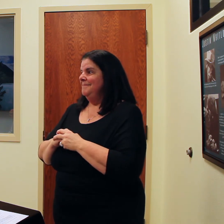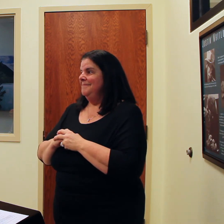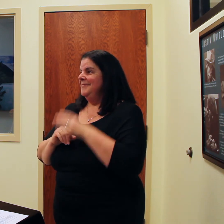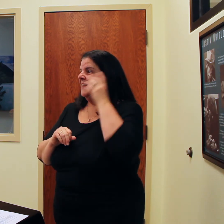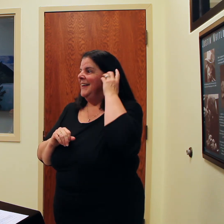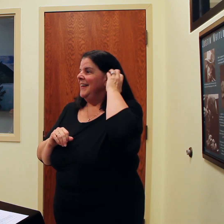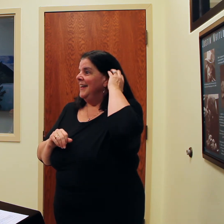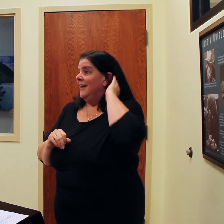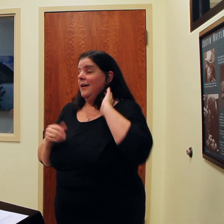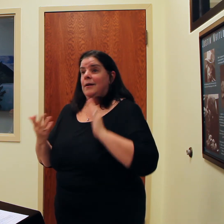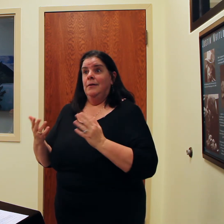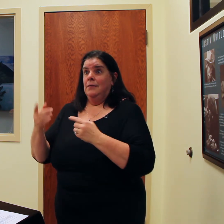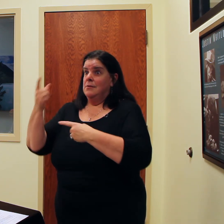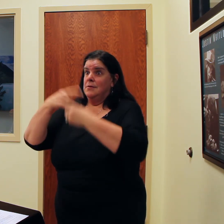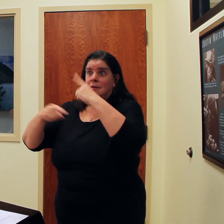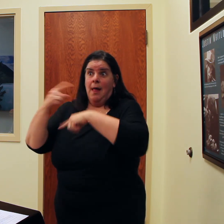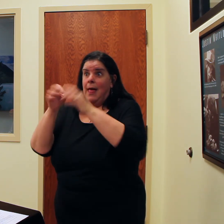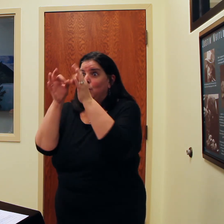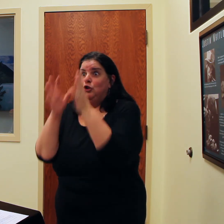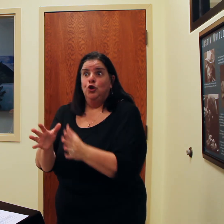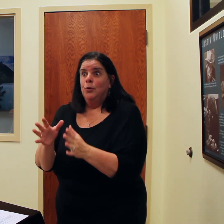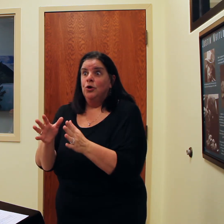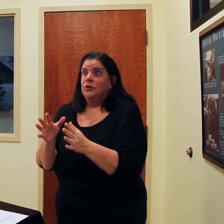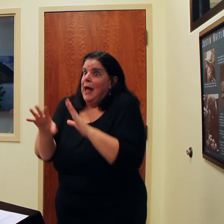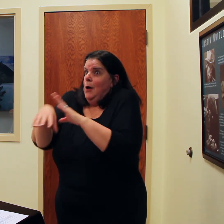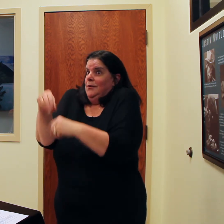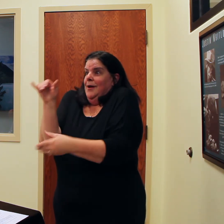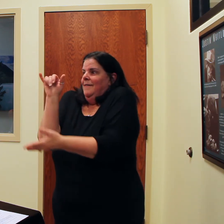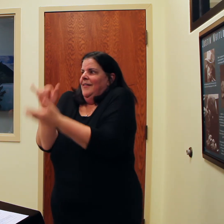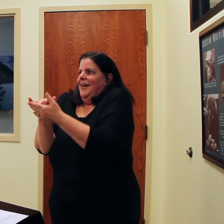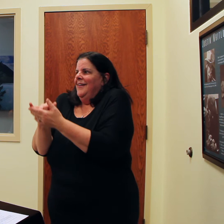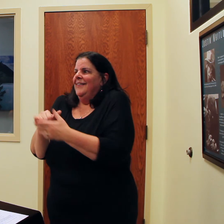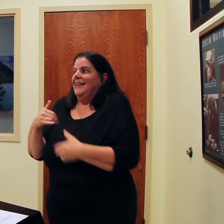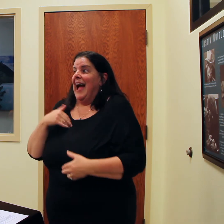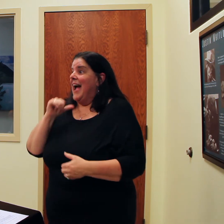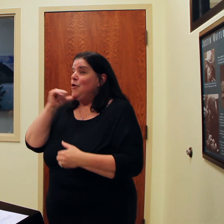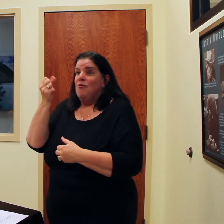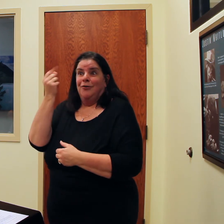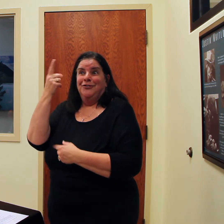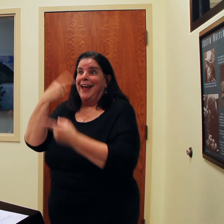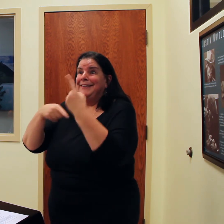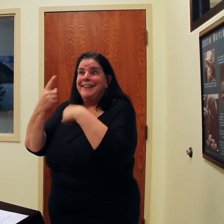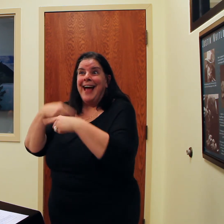[Voiceover] In sign language interpreters, outside of that. [Voiceover] I don't mean signing. [Voiceover] Okay.